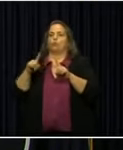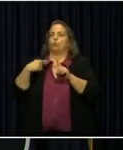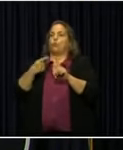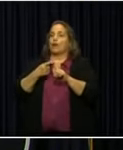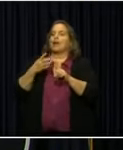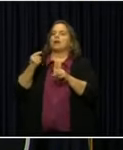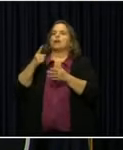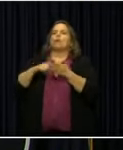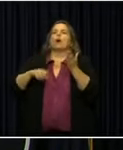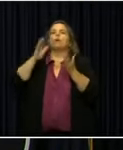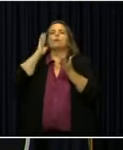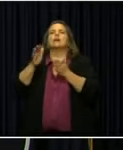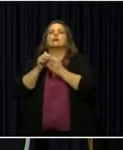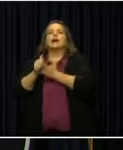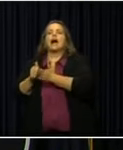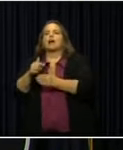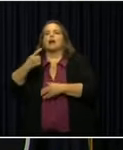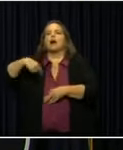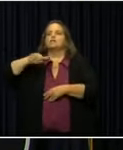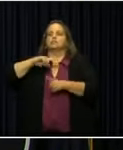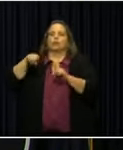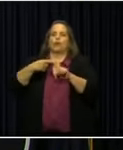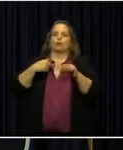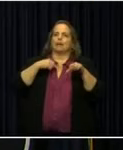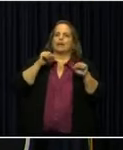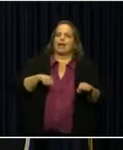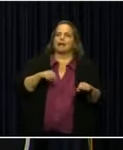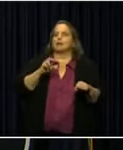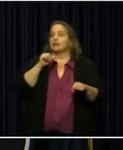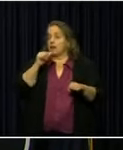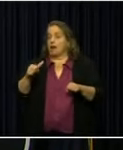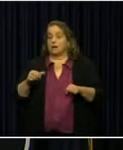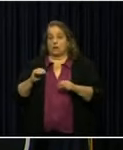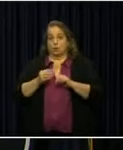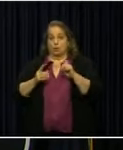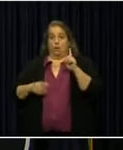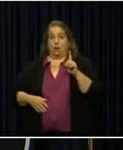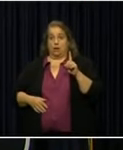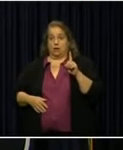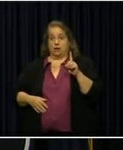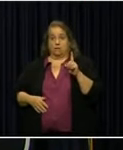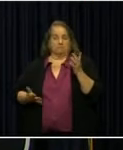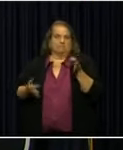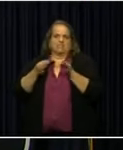SO WE CAN TEST ONE RESIDENT PER